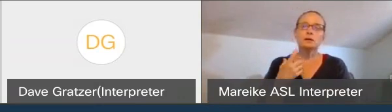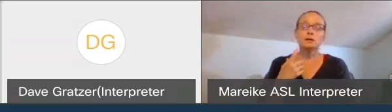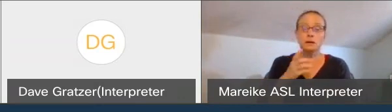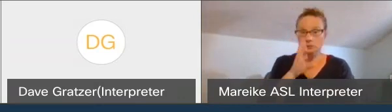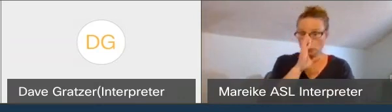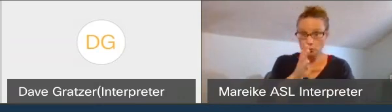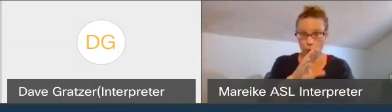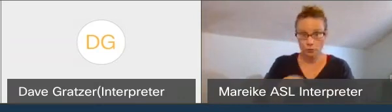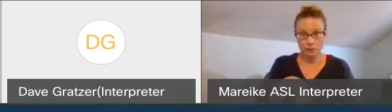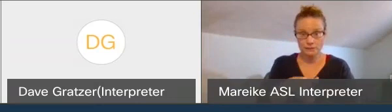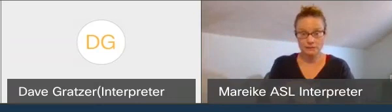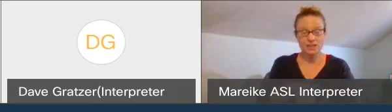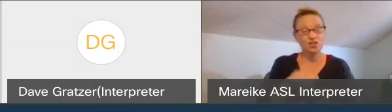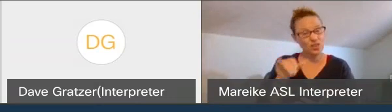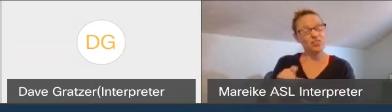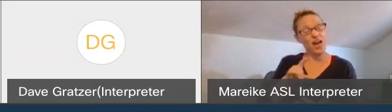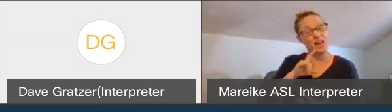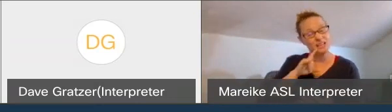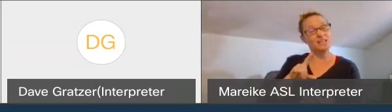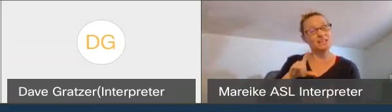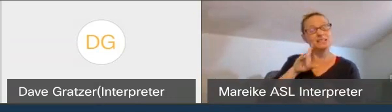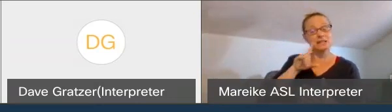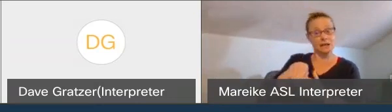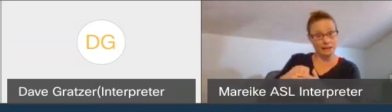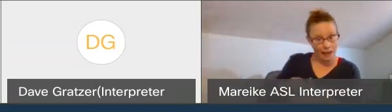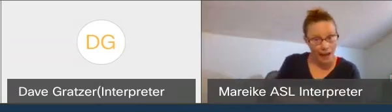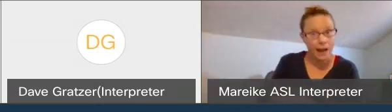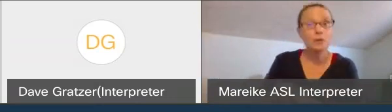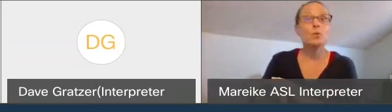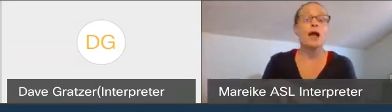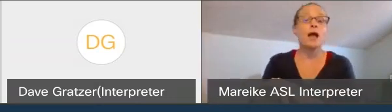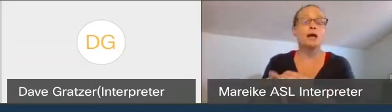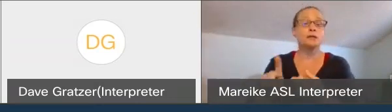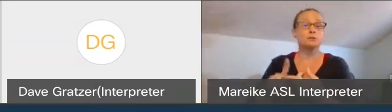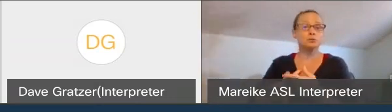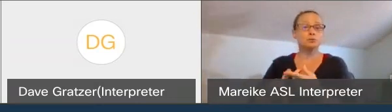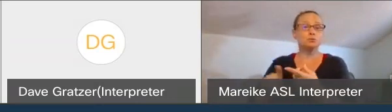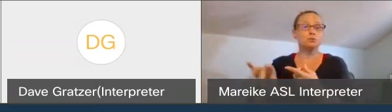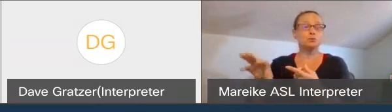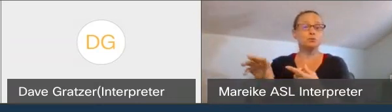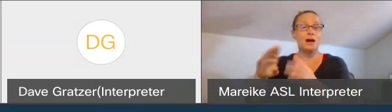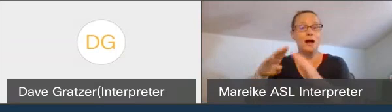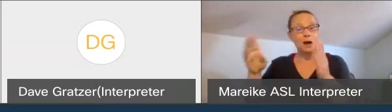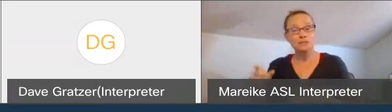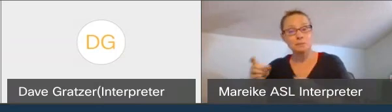uh, is a gateway that now actually has an access to, um, uh, the Housing Management Information System